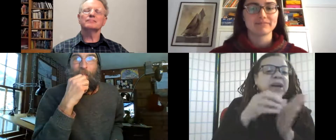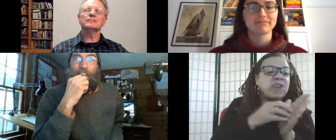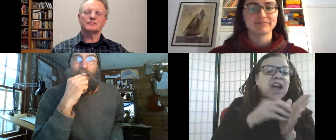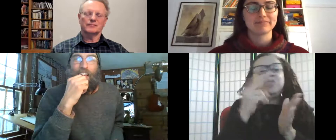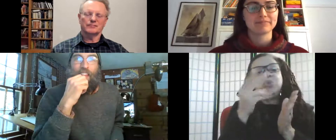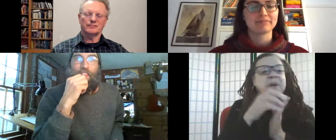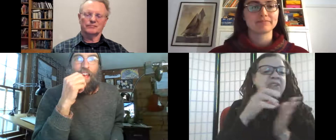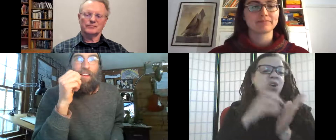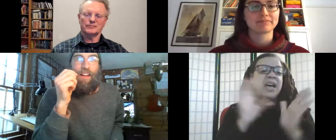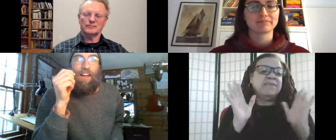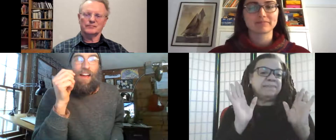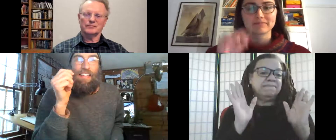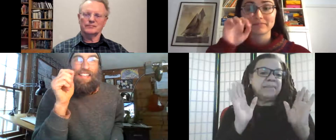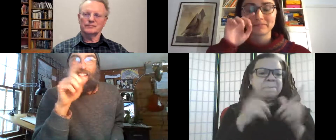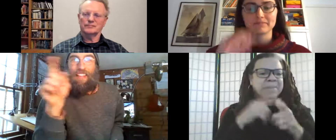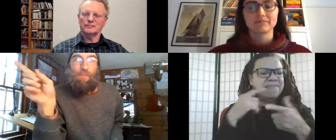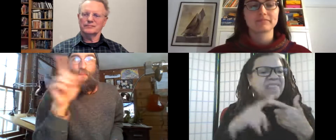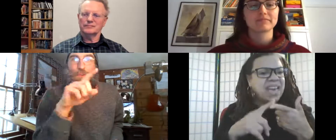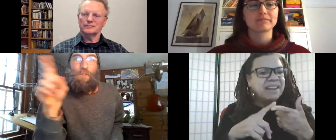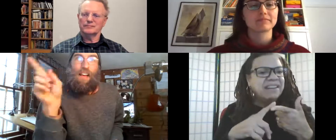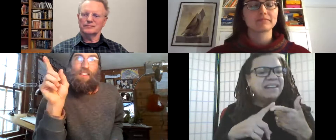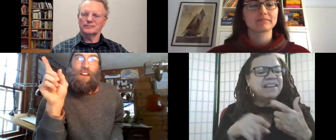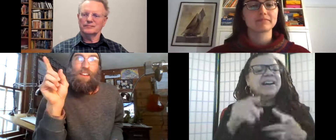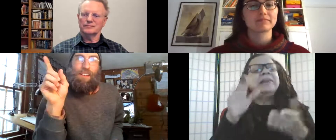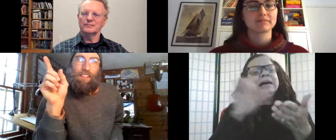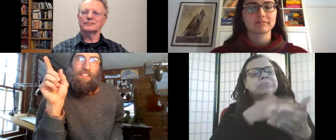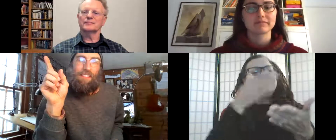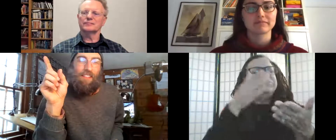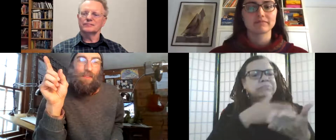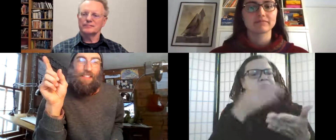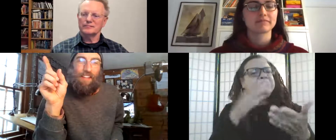Um, and then I did skim through, and I thought: You know, this is interesting,